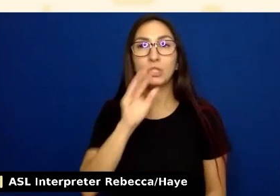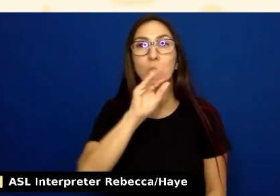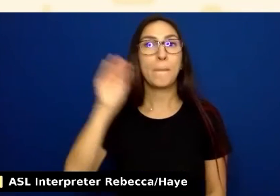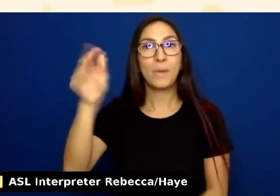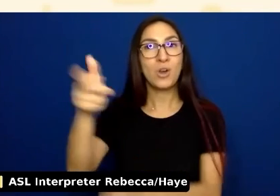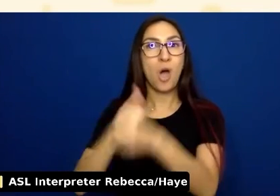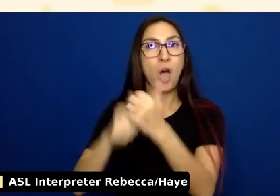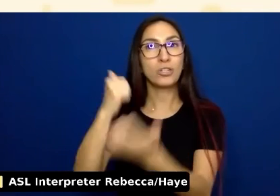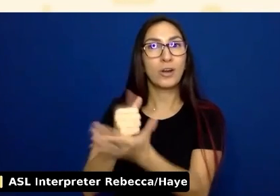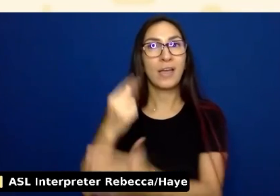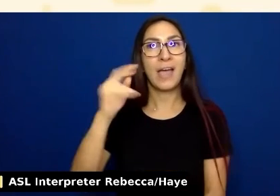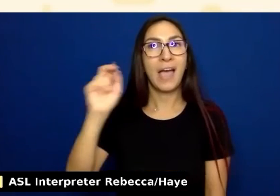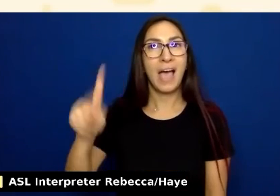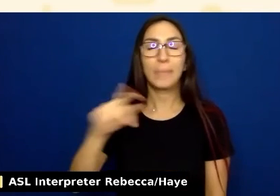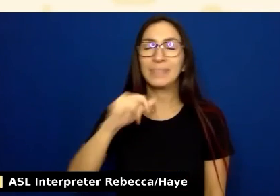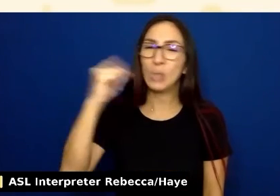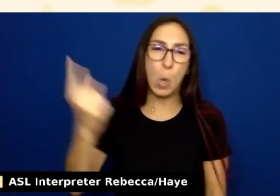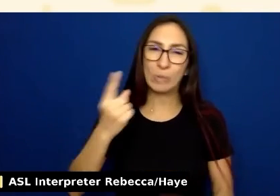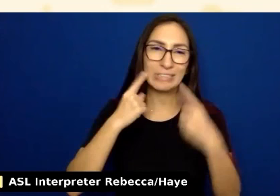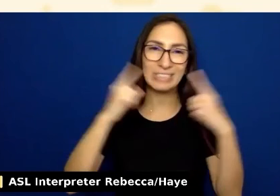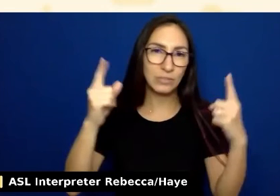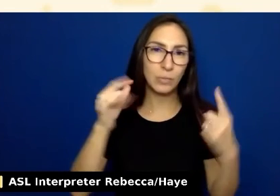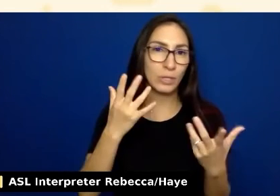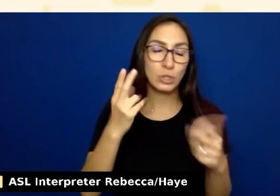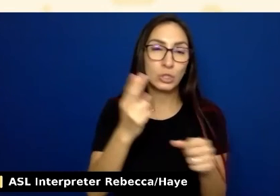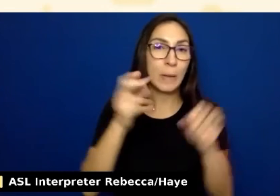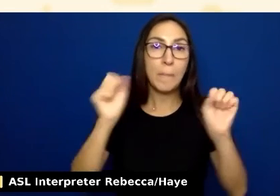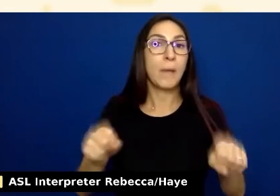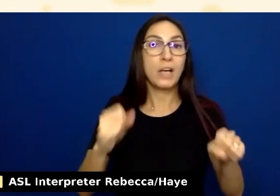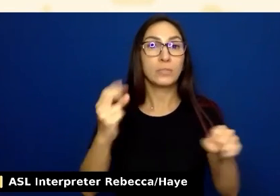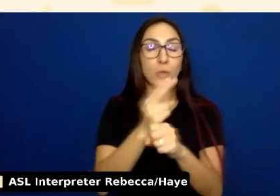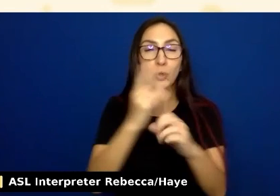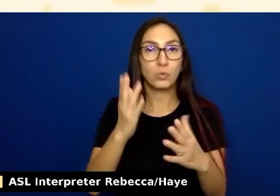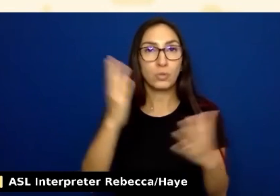at all times because users might not even make a note that there is help available.